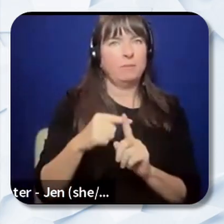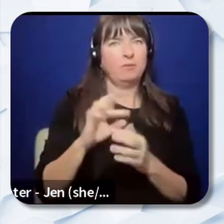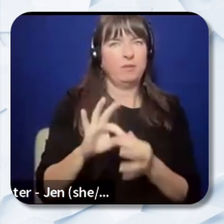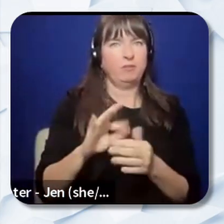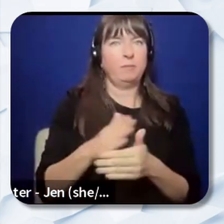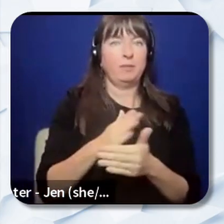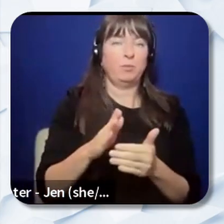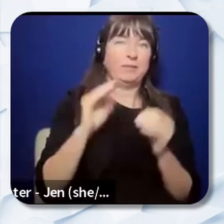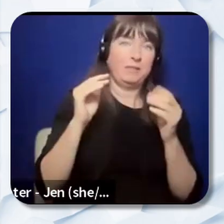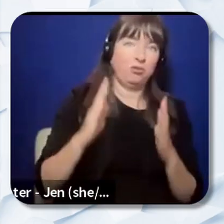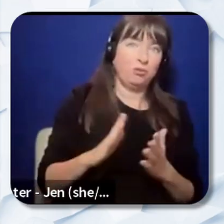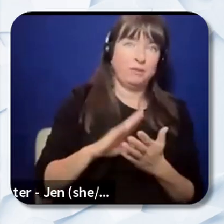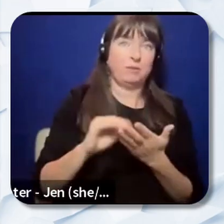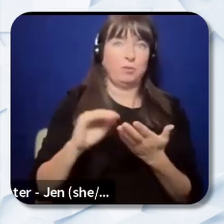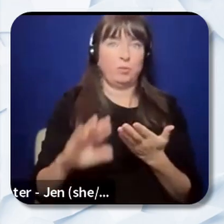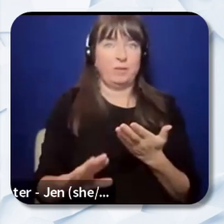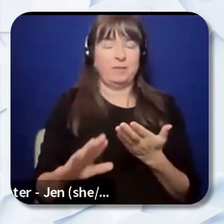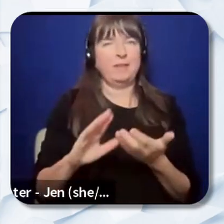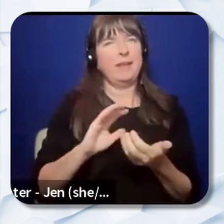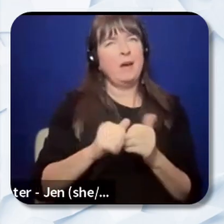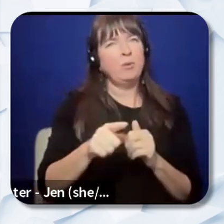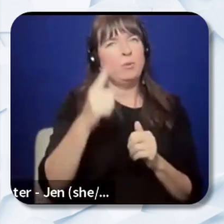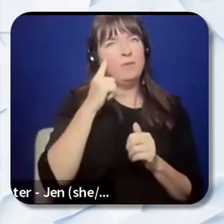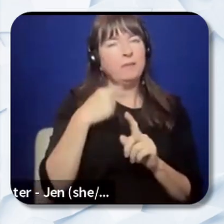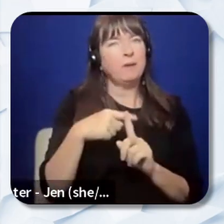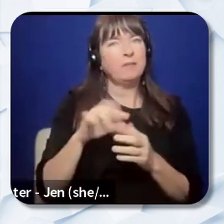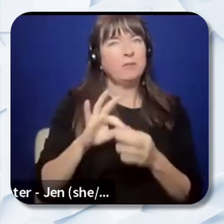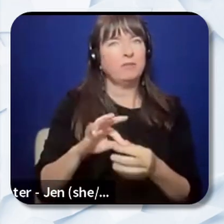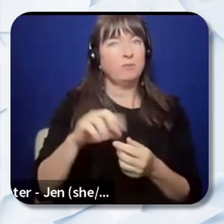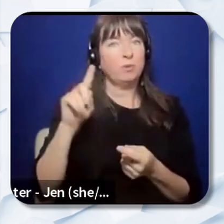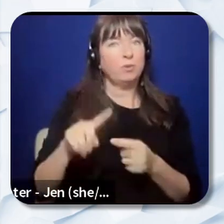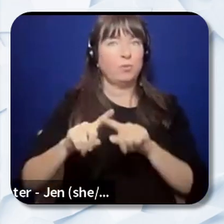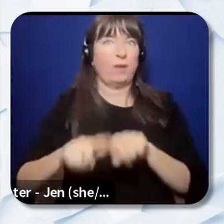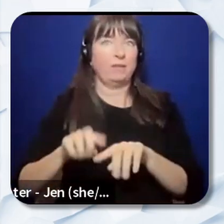and students and how do you think positive relationships reduce reliance on exclusionary